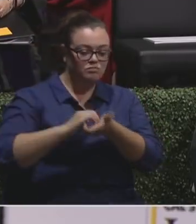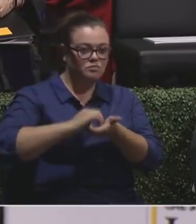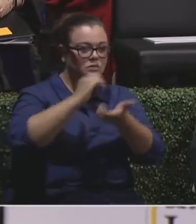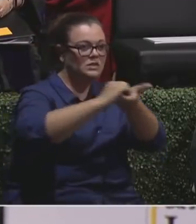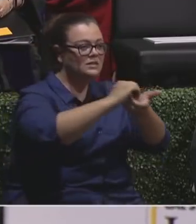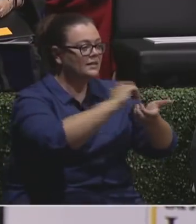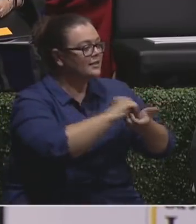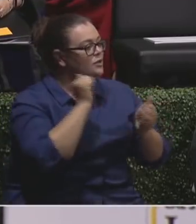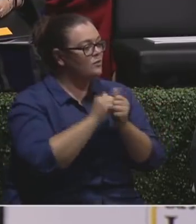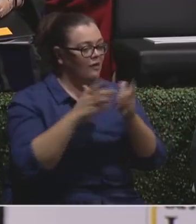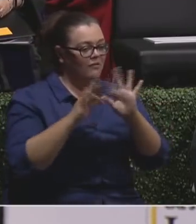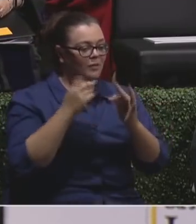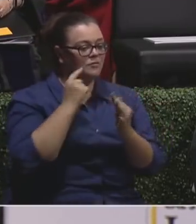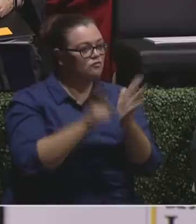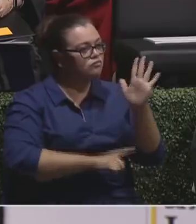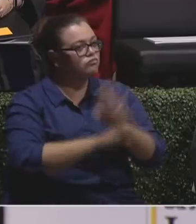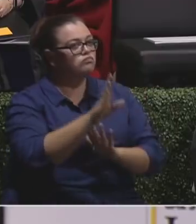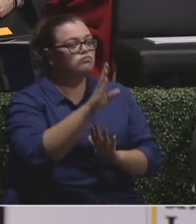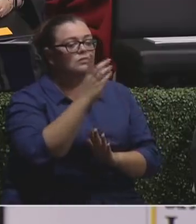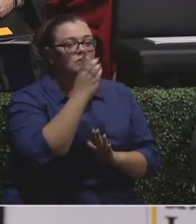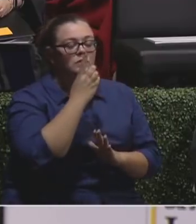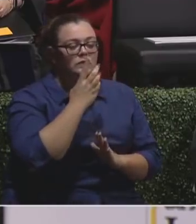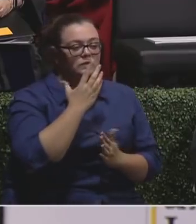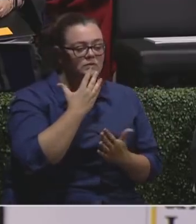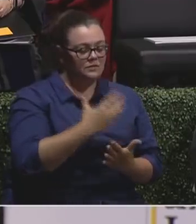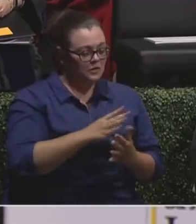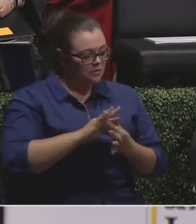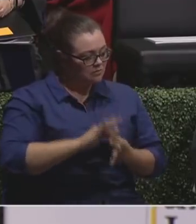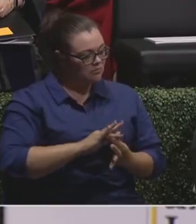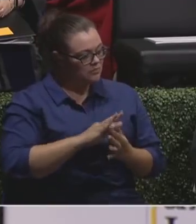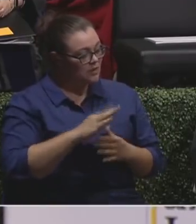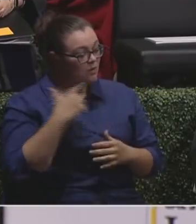WE WERE ABOUT CREATING SHARED OWNERSHIP IN COMMUNITIES FOR LEARNING, AND PARTNERING WITH OUR FAMILIES IN AUTHENTIC WAYS.